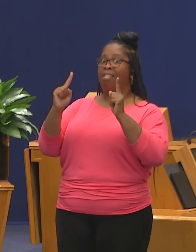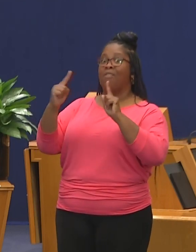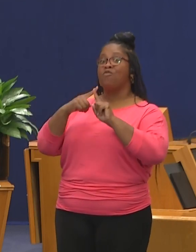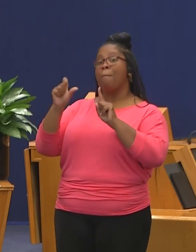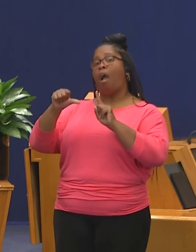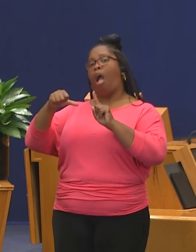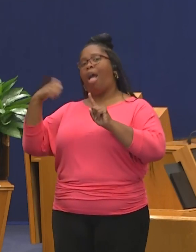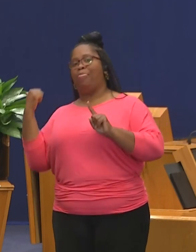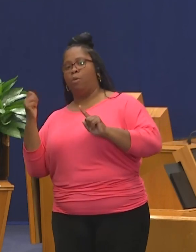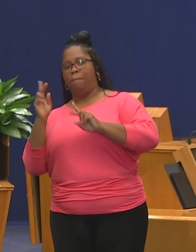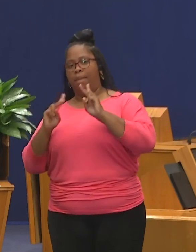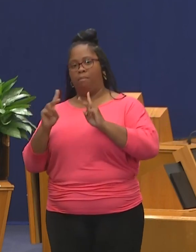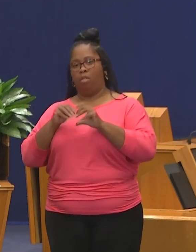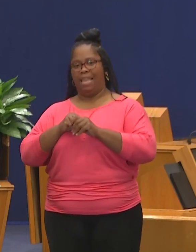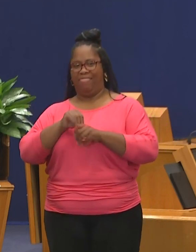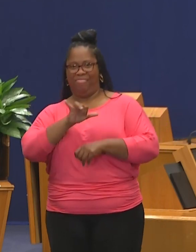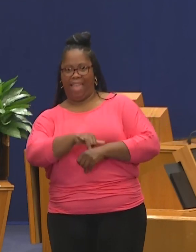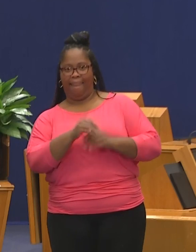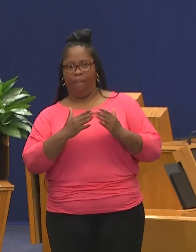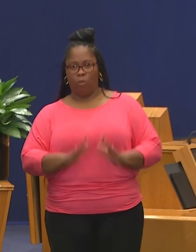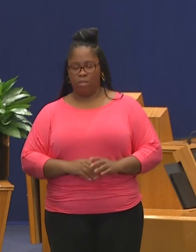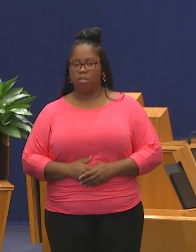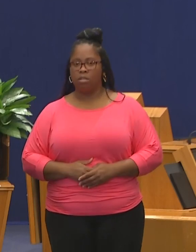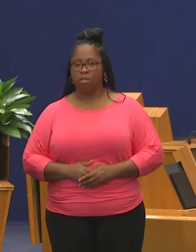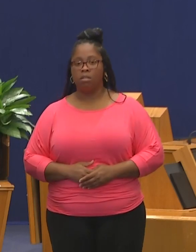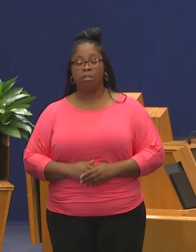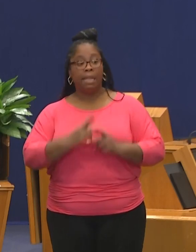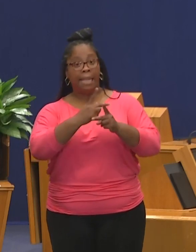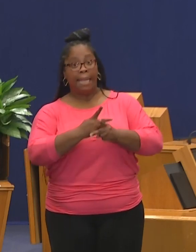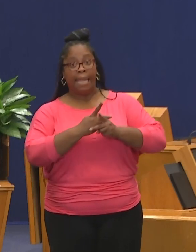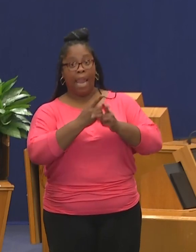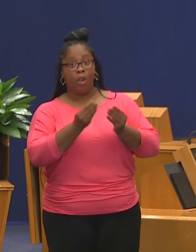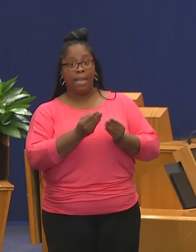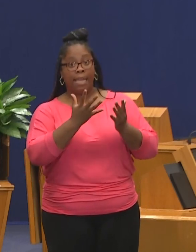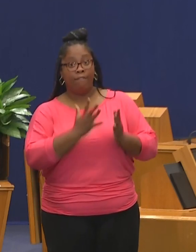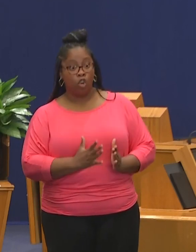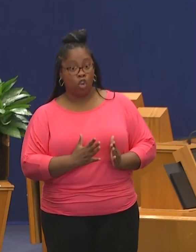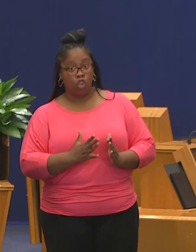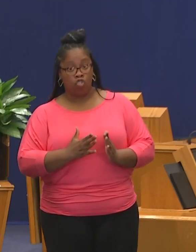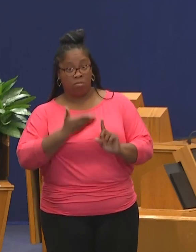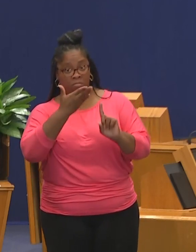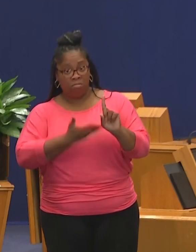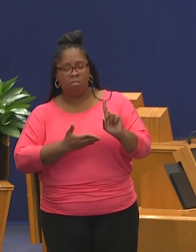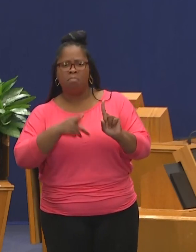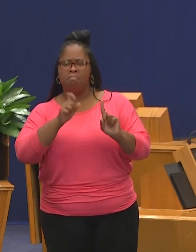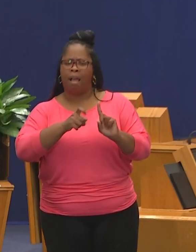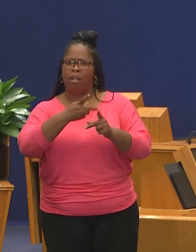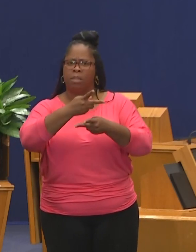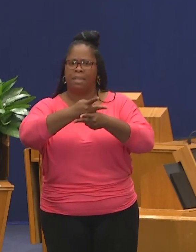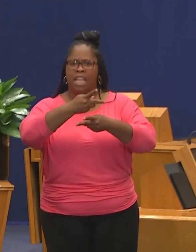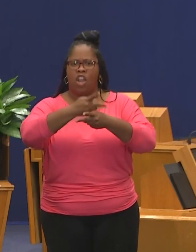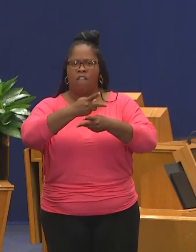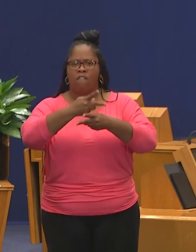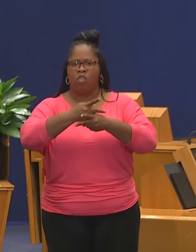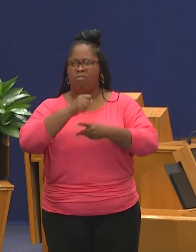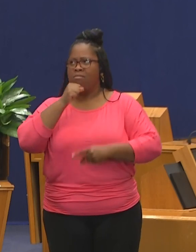6 FEET AWAY FROM EVERYONE ELSE, EVEN OTHER PEOPLE IN THEIR HOUSEHOLDS. CAREGIVERS NEED TO BE